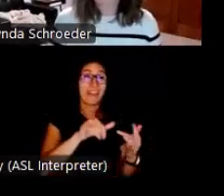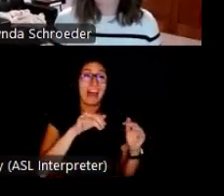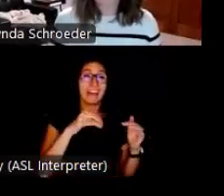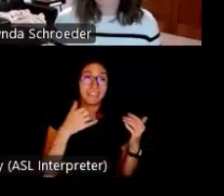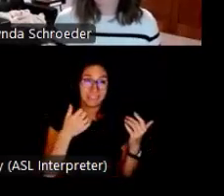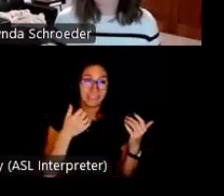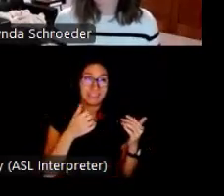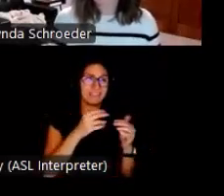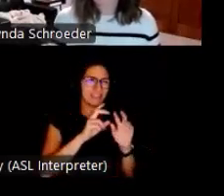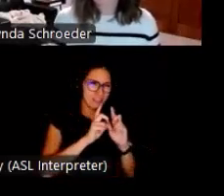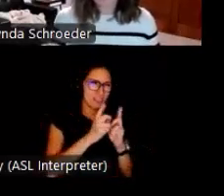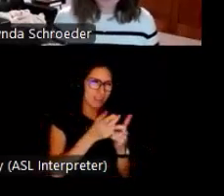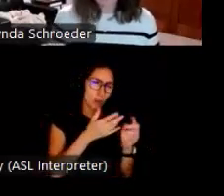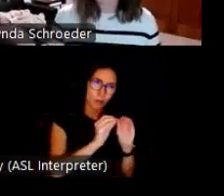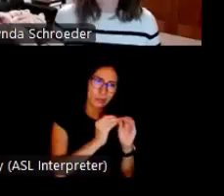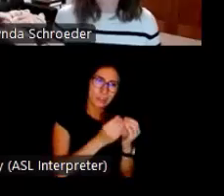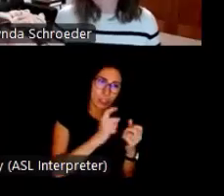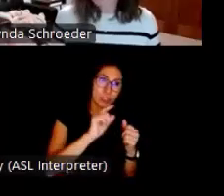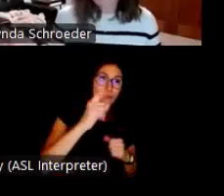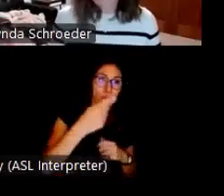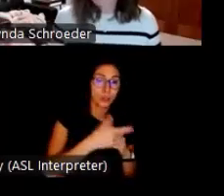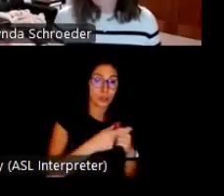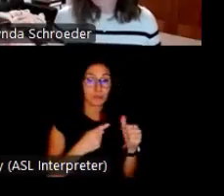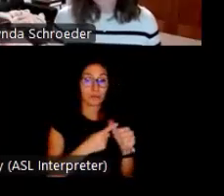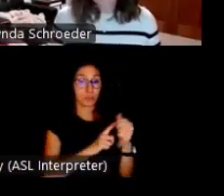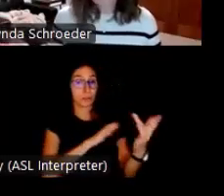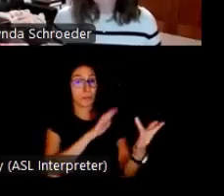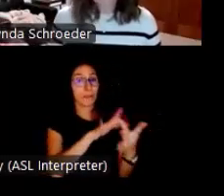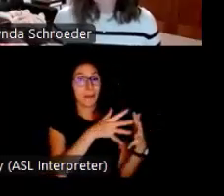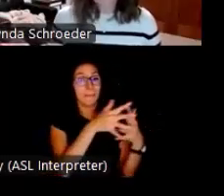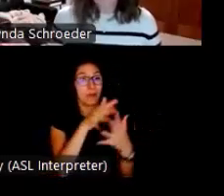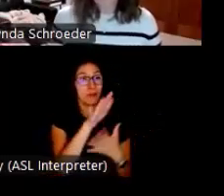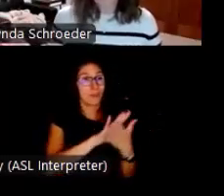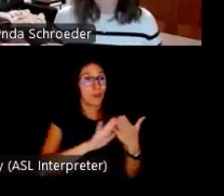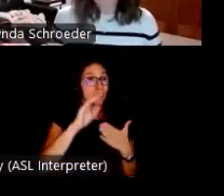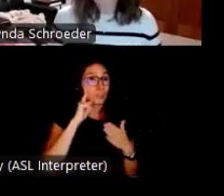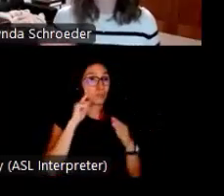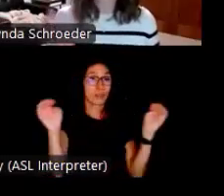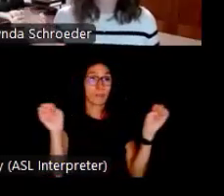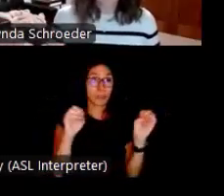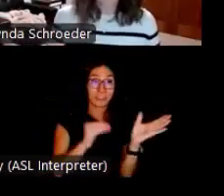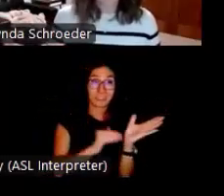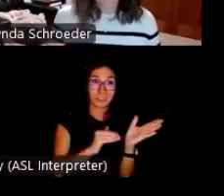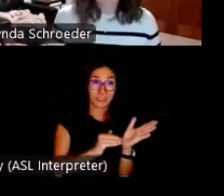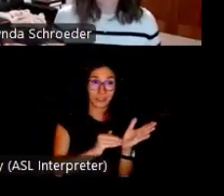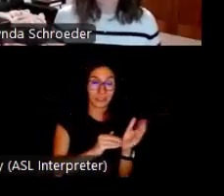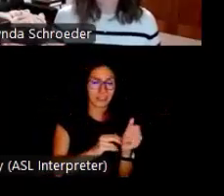and said, here's what we found. What would be great to share with your constituents